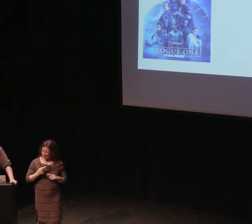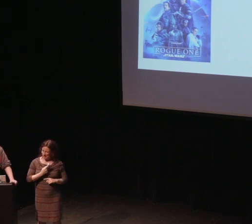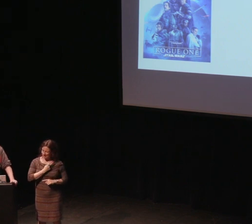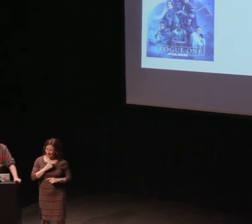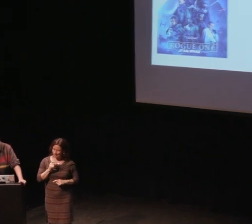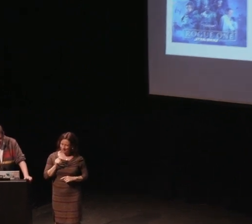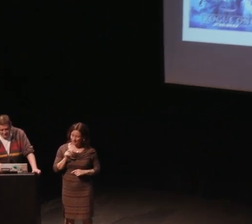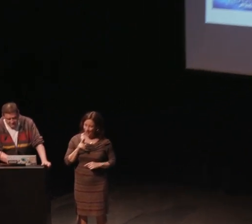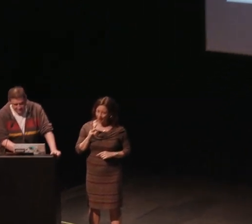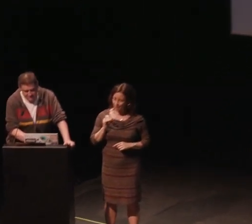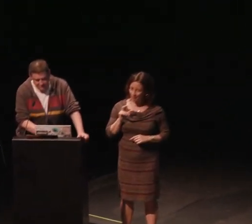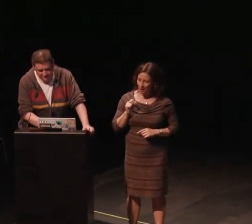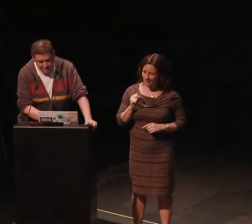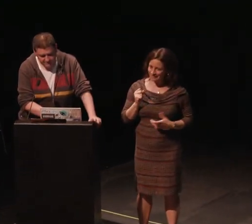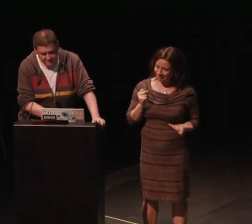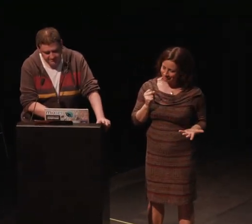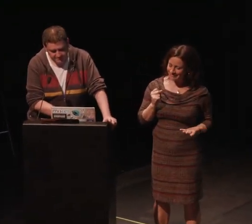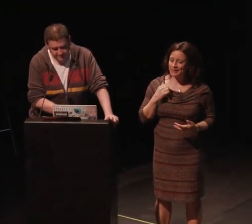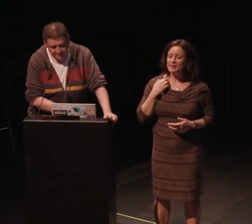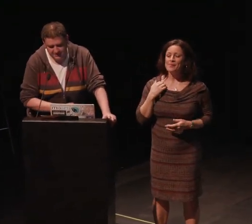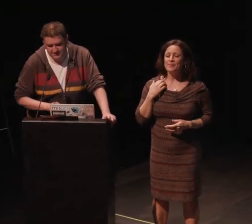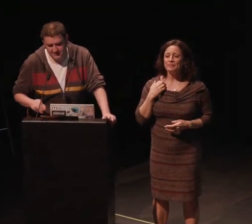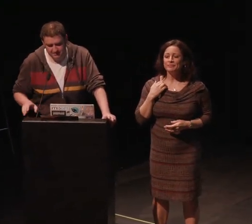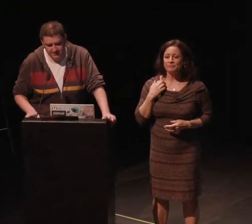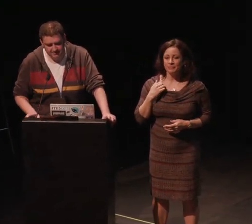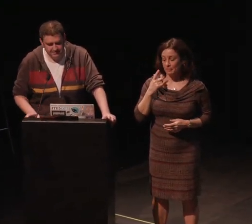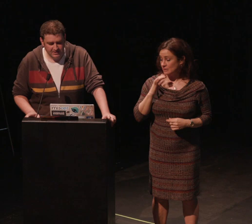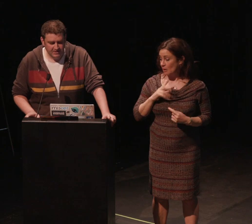I'm talking about Starwars because of this number.